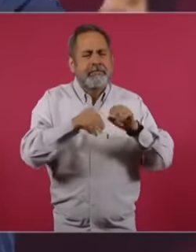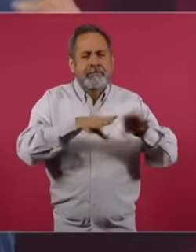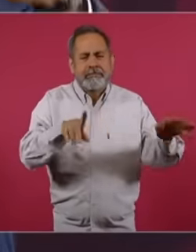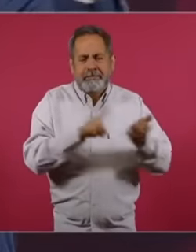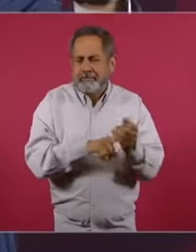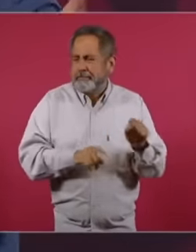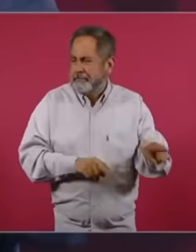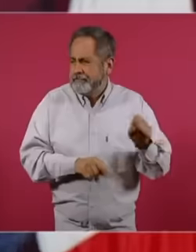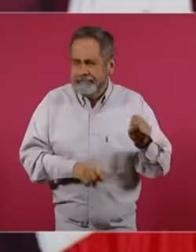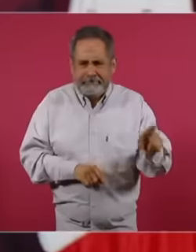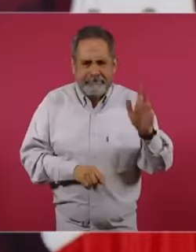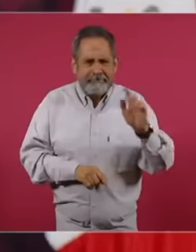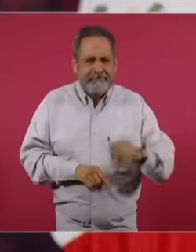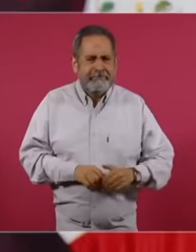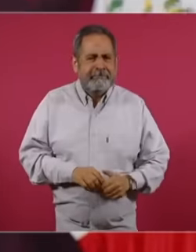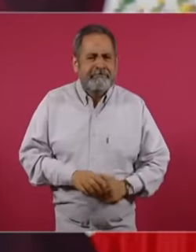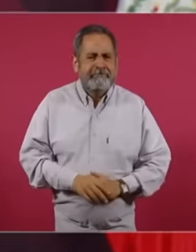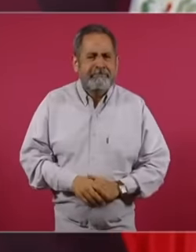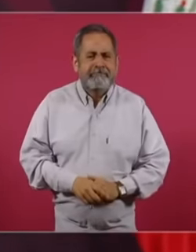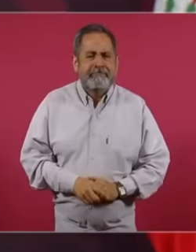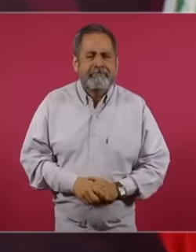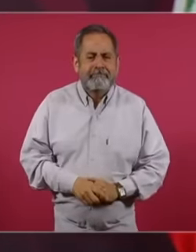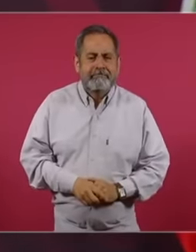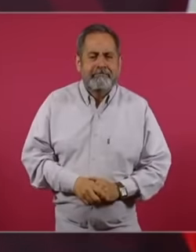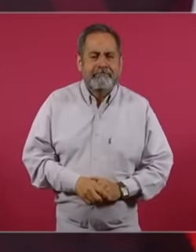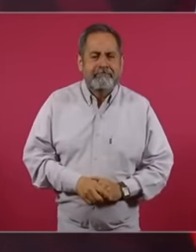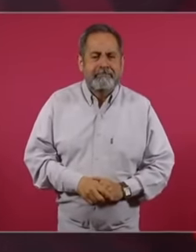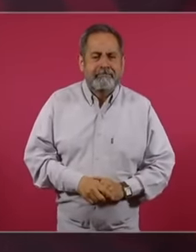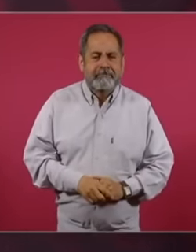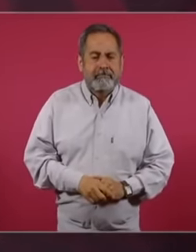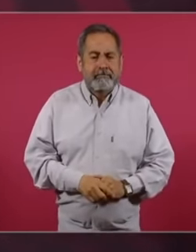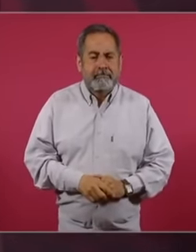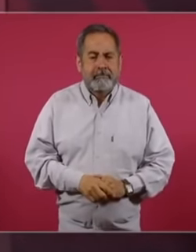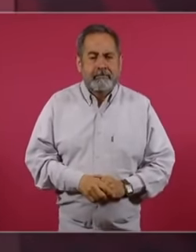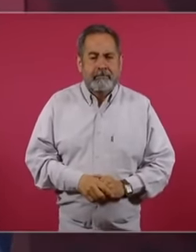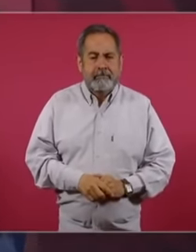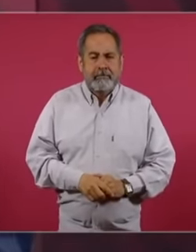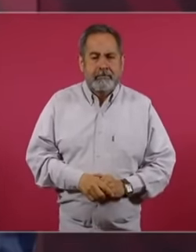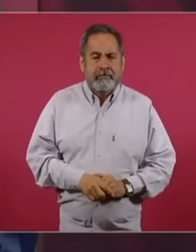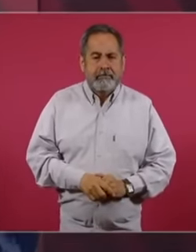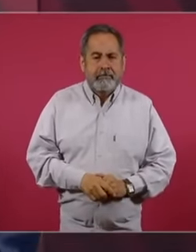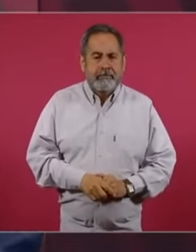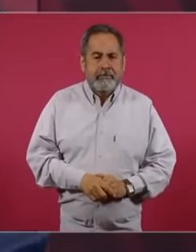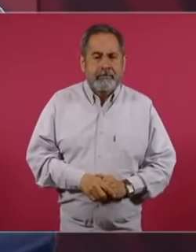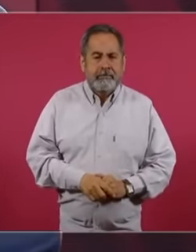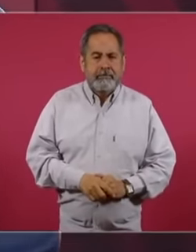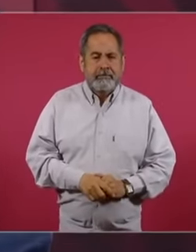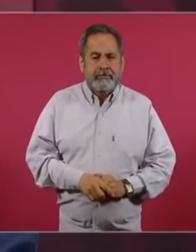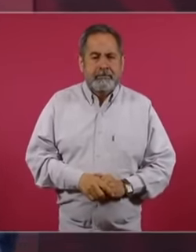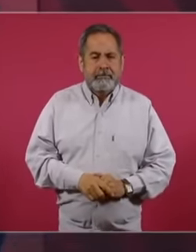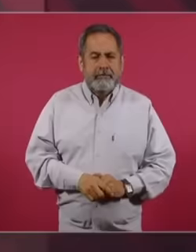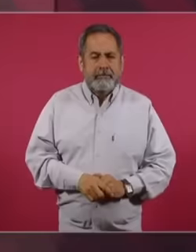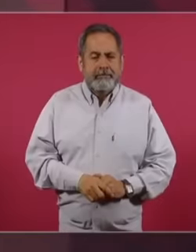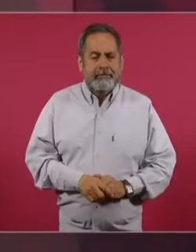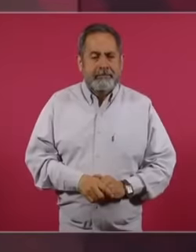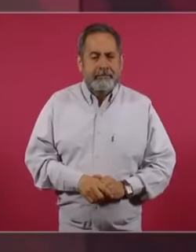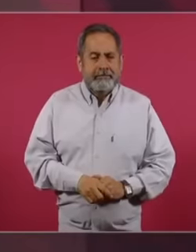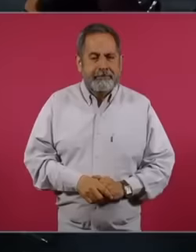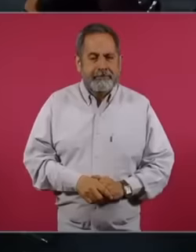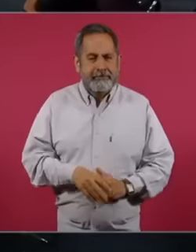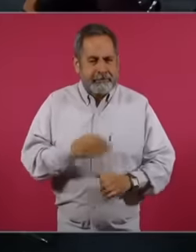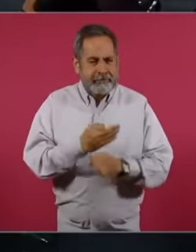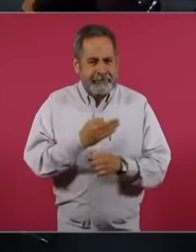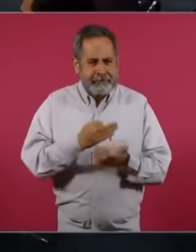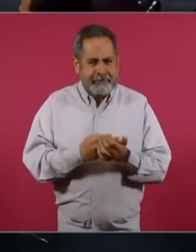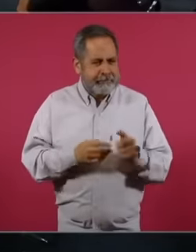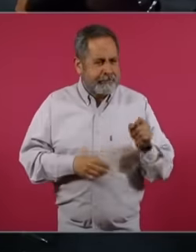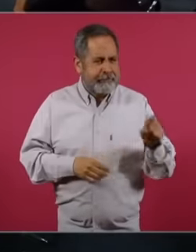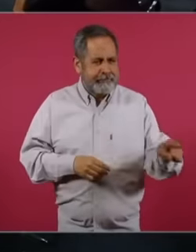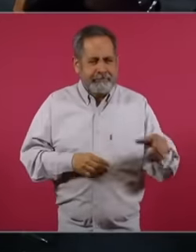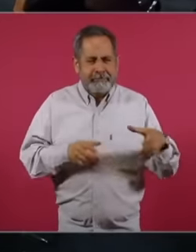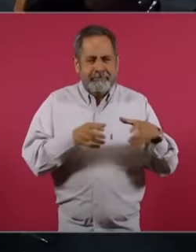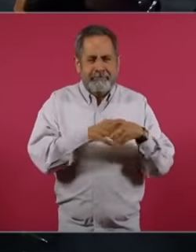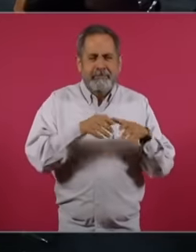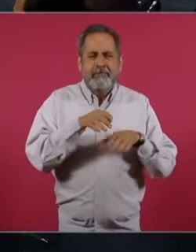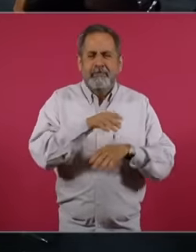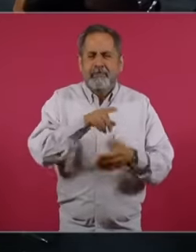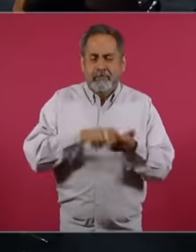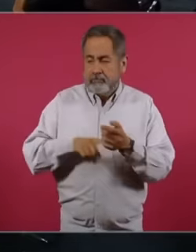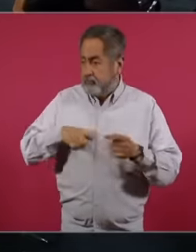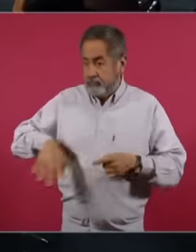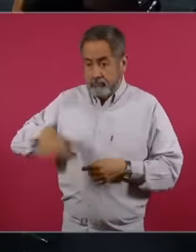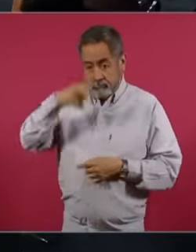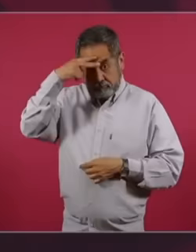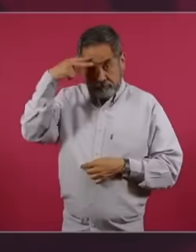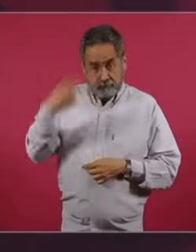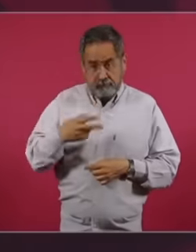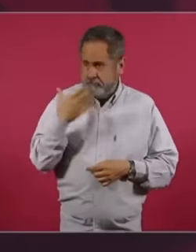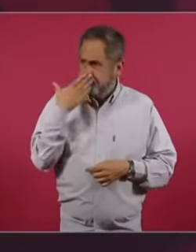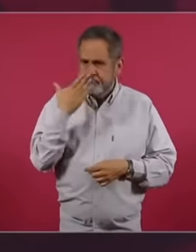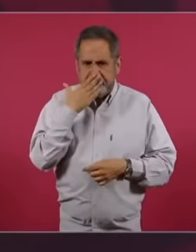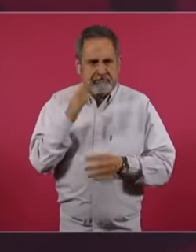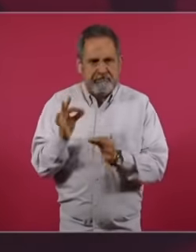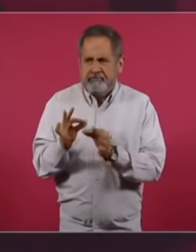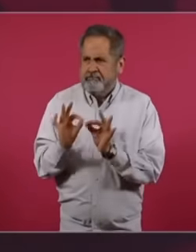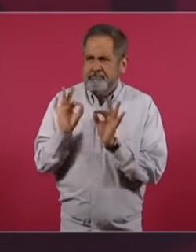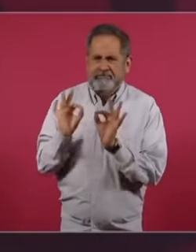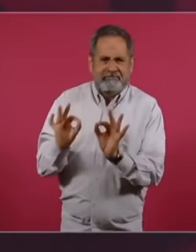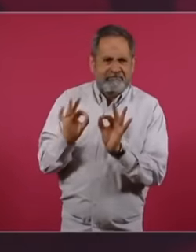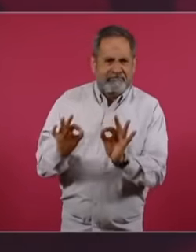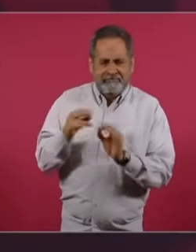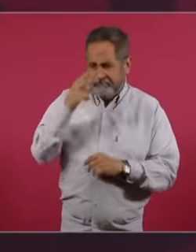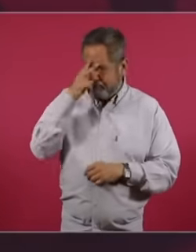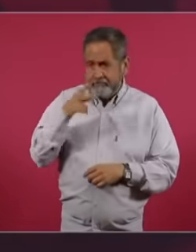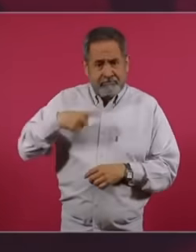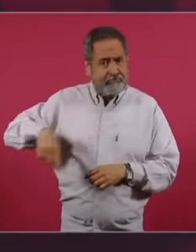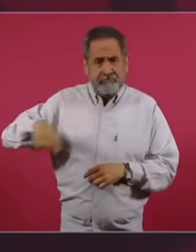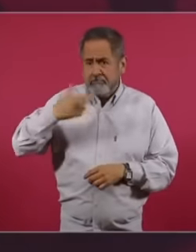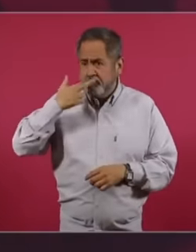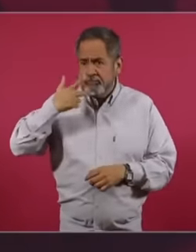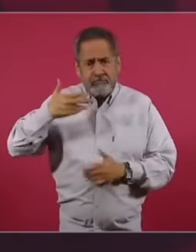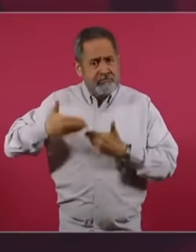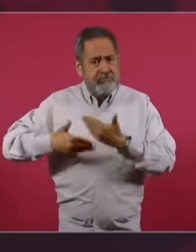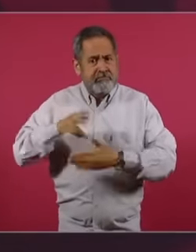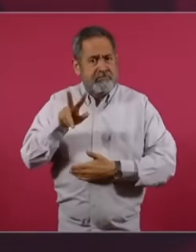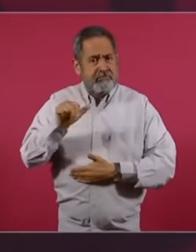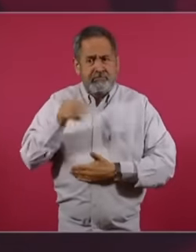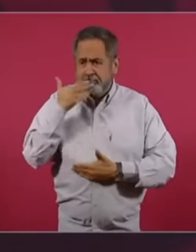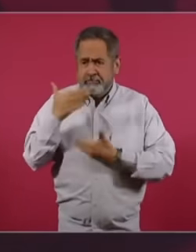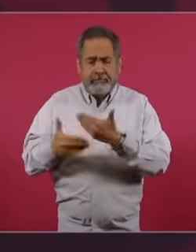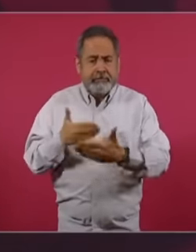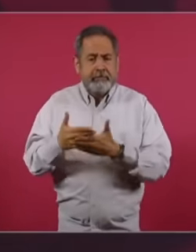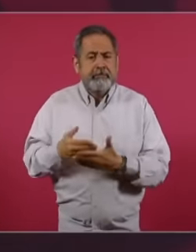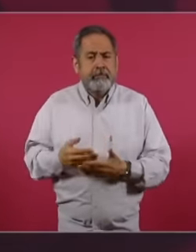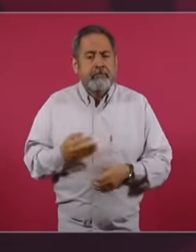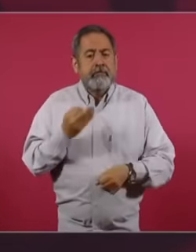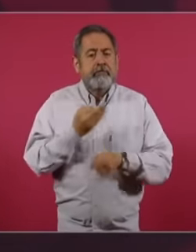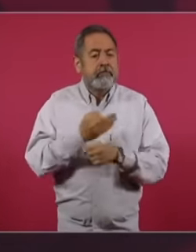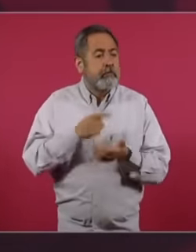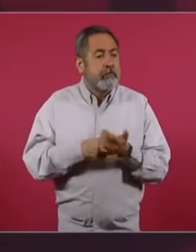the situation in Mexico also that they are coming to live